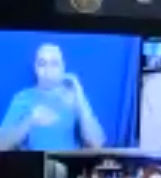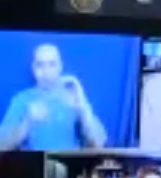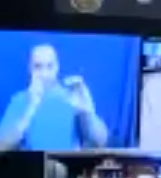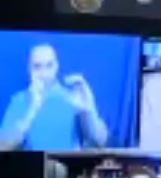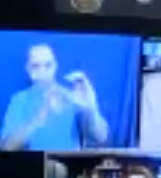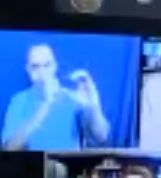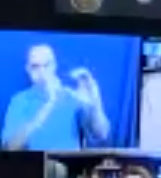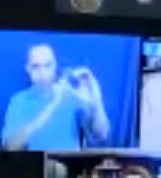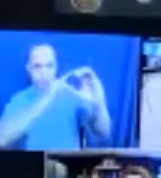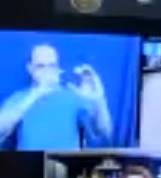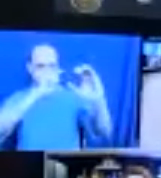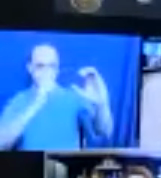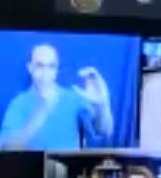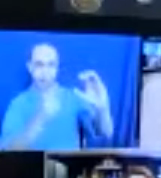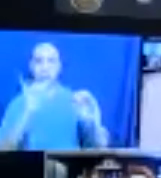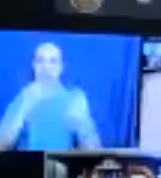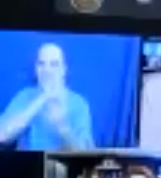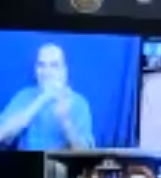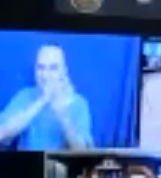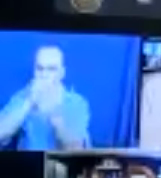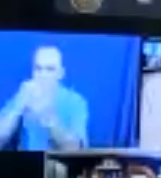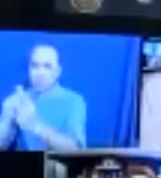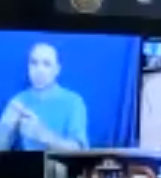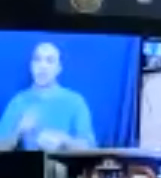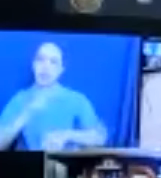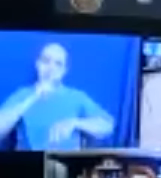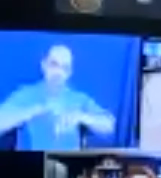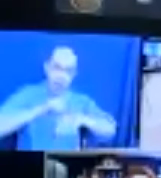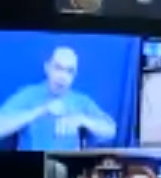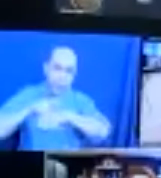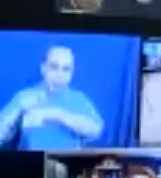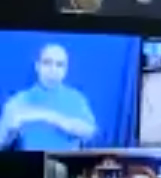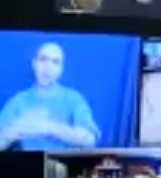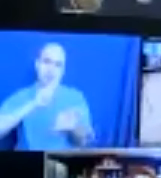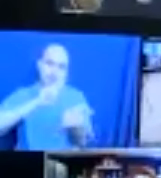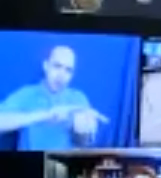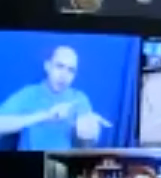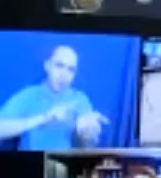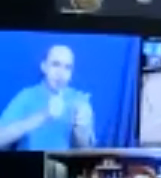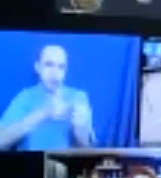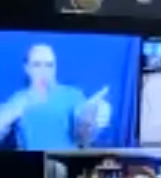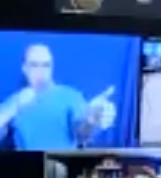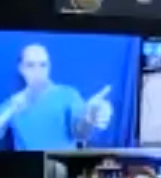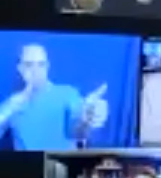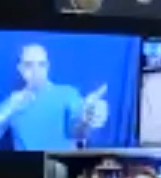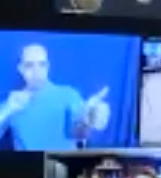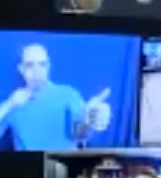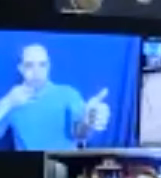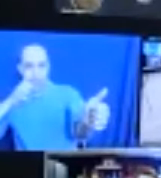IF YOU CAN HIT THE CENTER OF THE BALL, THEN YOU ARE WORKING ON ACCURACY, TIMING, RHYTHM, RANGE. SCISSOR. FELICIA: